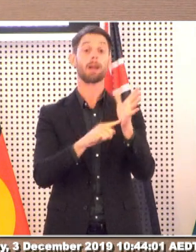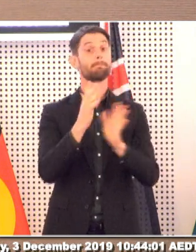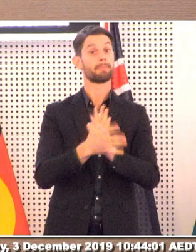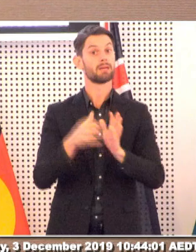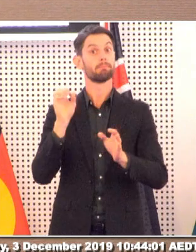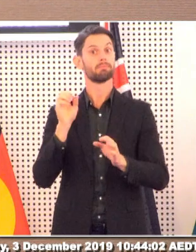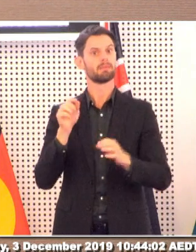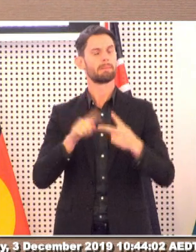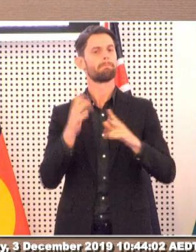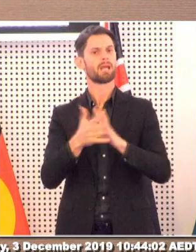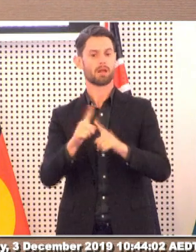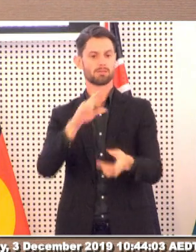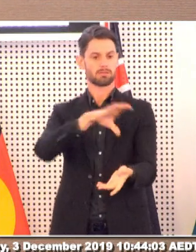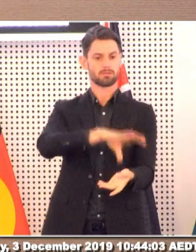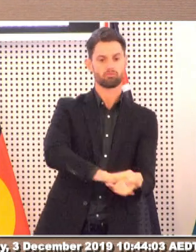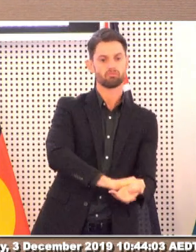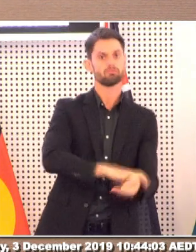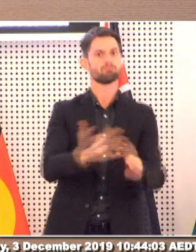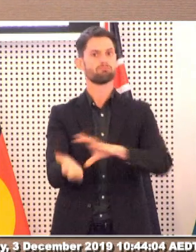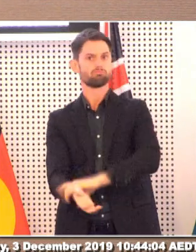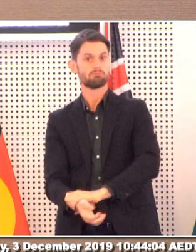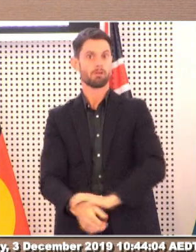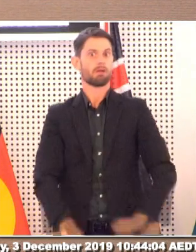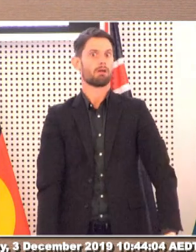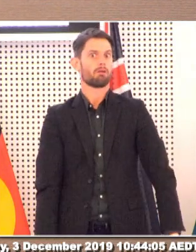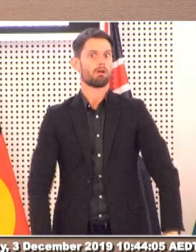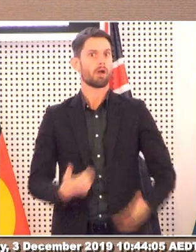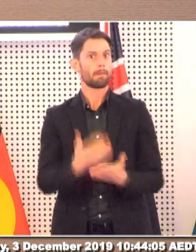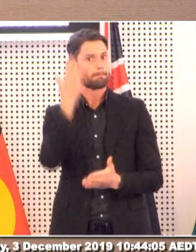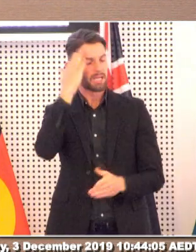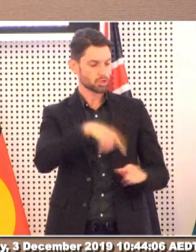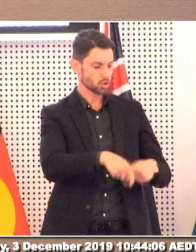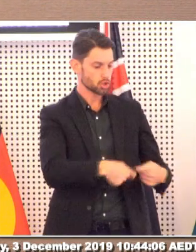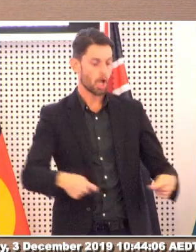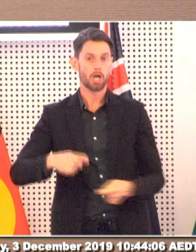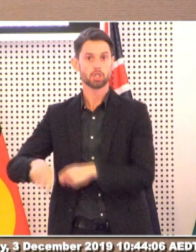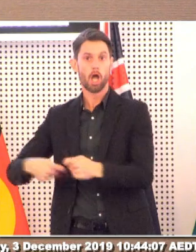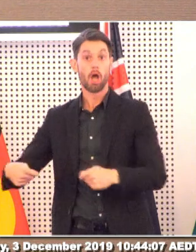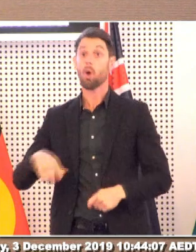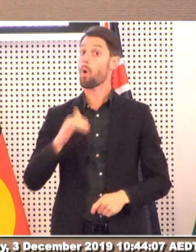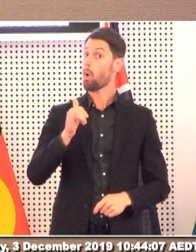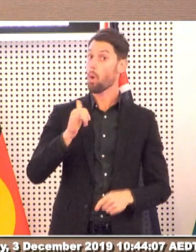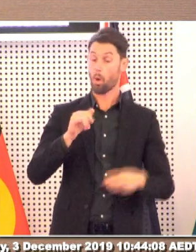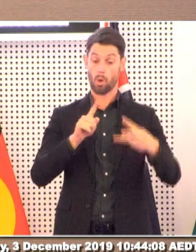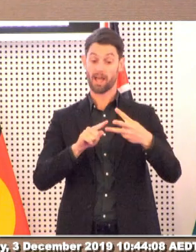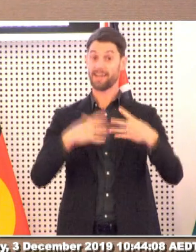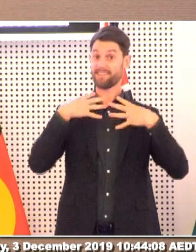mechanisms to chairs, for example, to beds, there’s physical restraint using someone’s body against someone else’s body